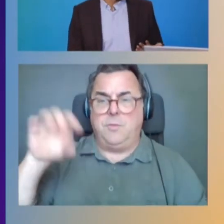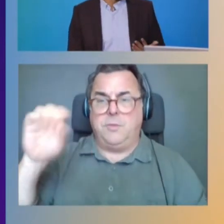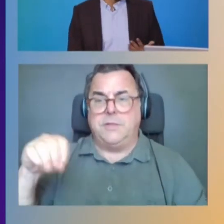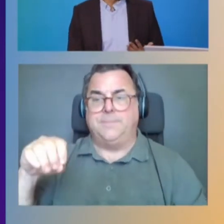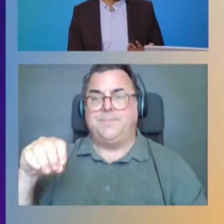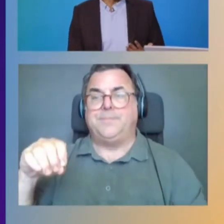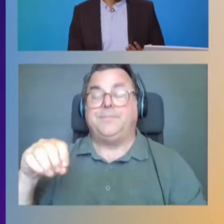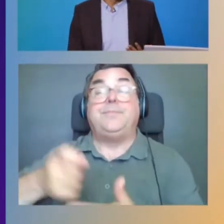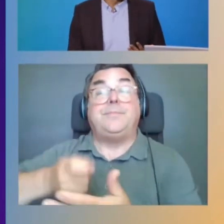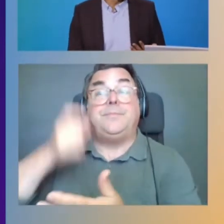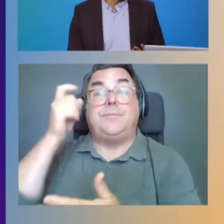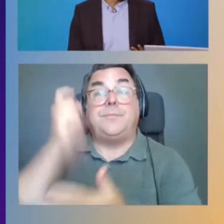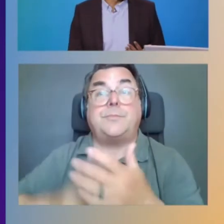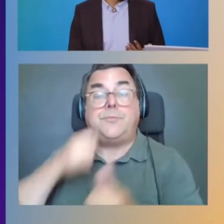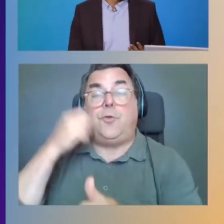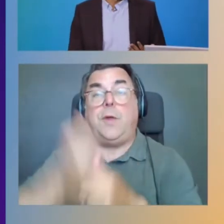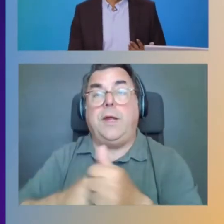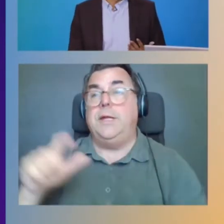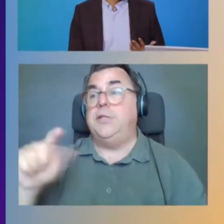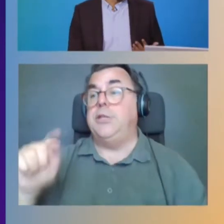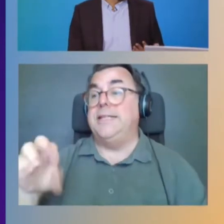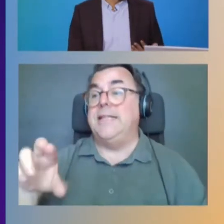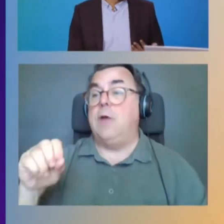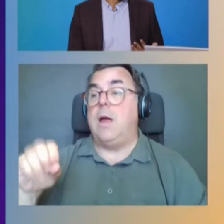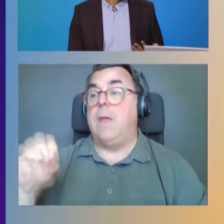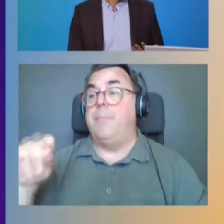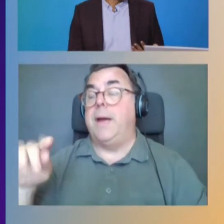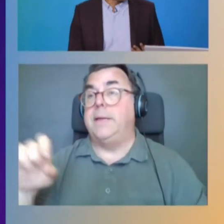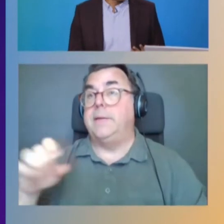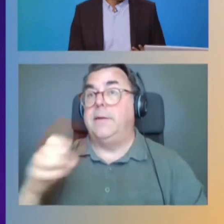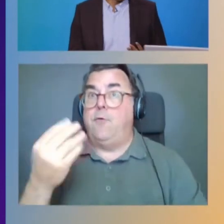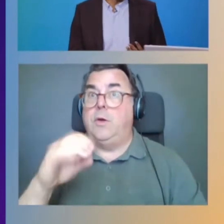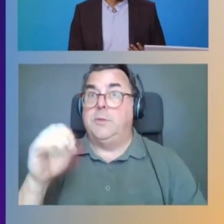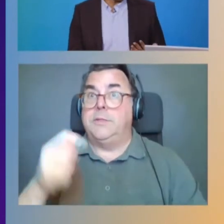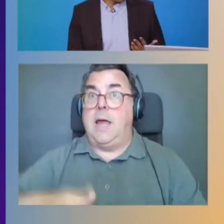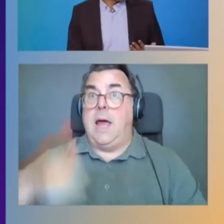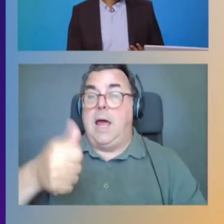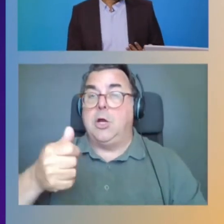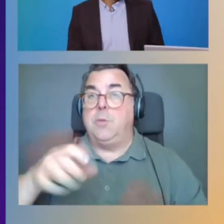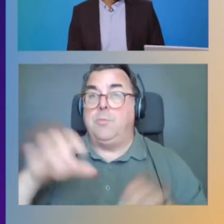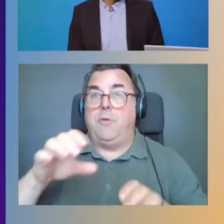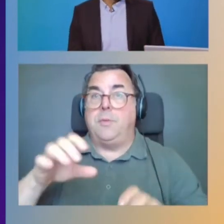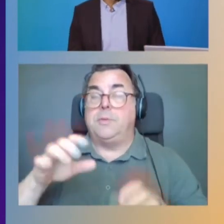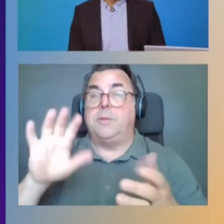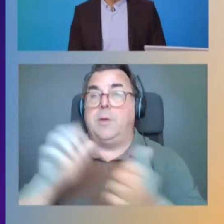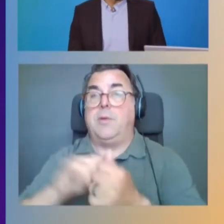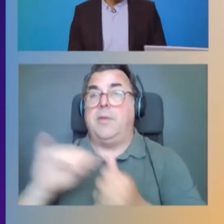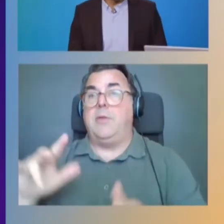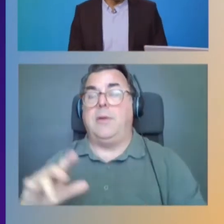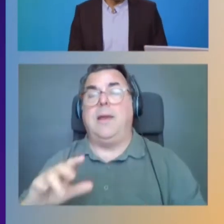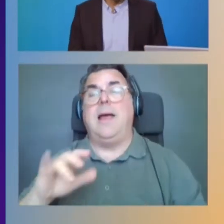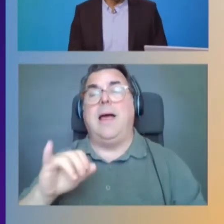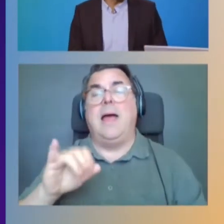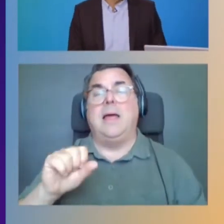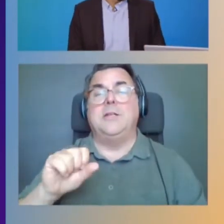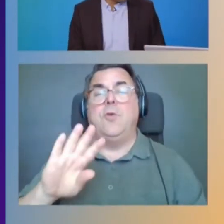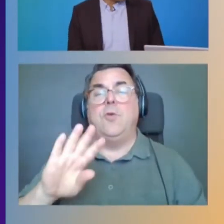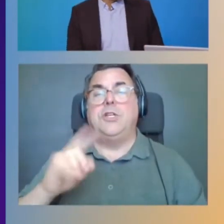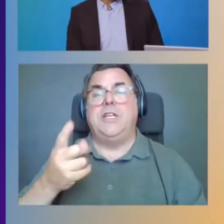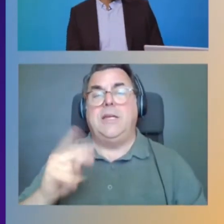and 40% higher price performance compared to I3. And then Is4gn is comparable to I3en instances.